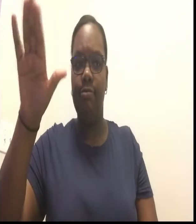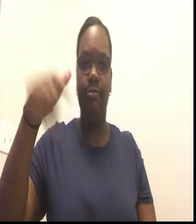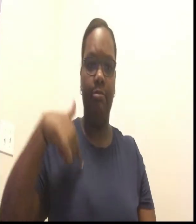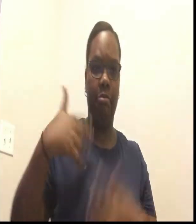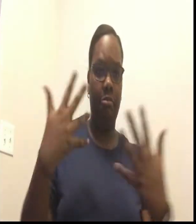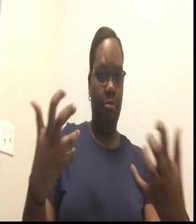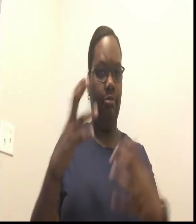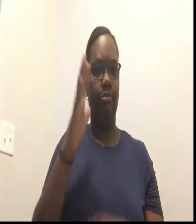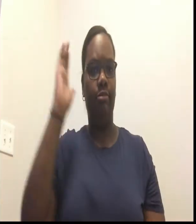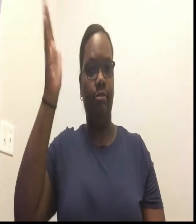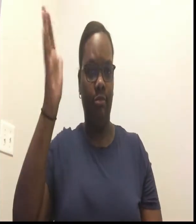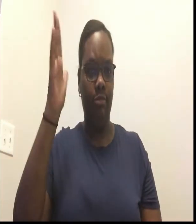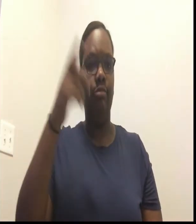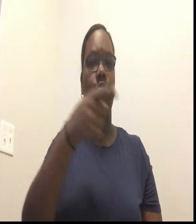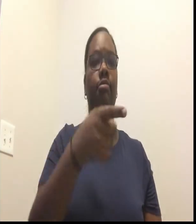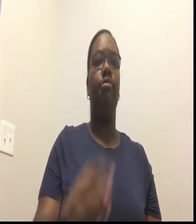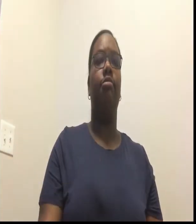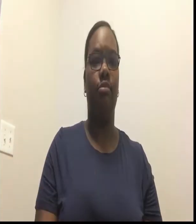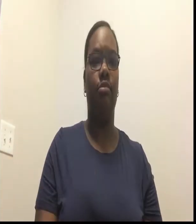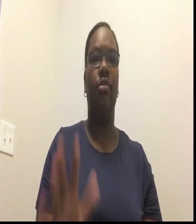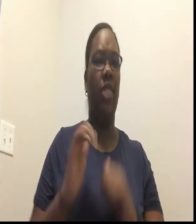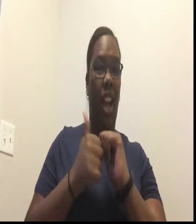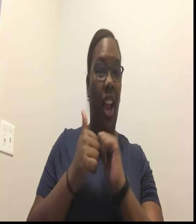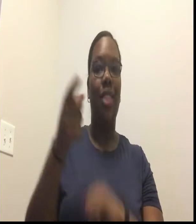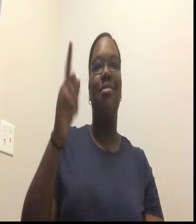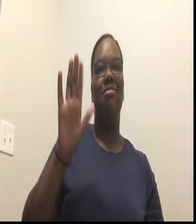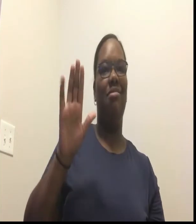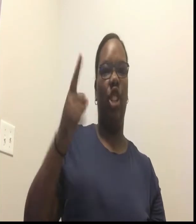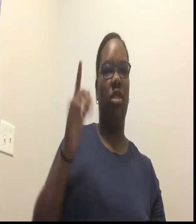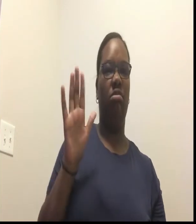signal to them that you would like to speak and you do that just by raising